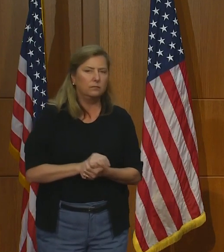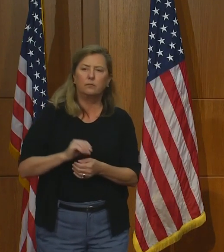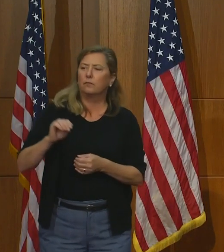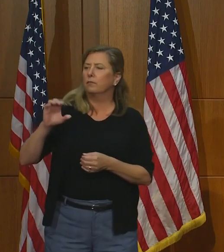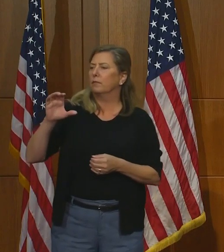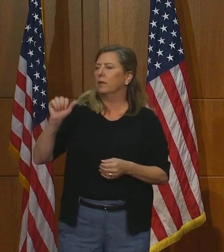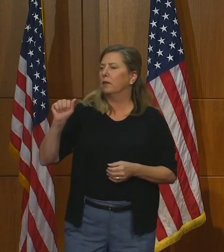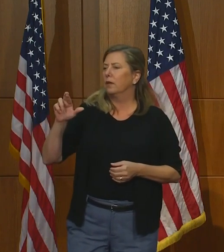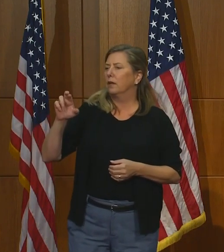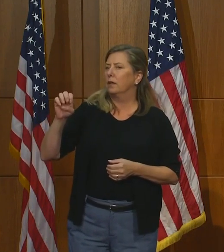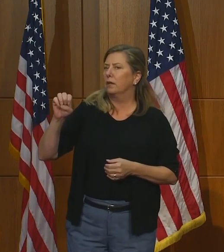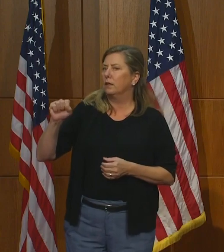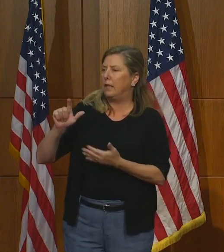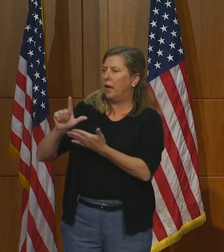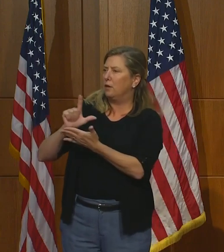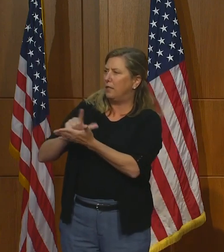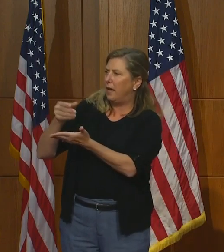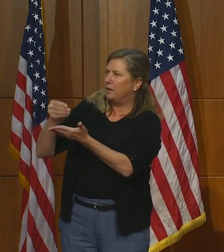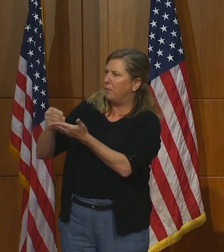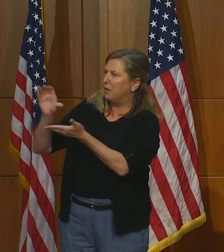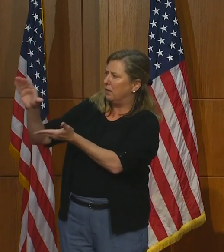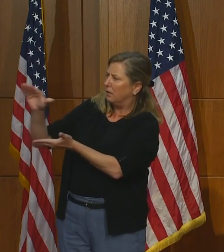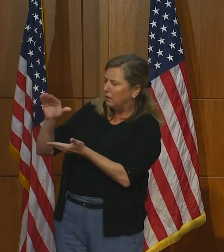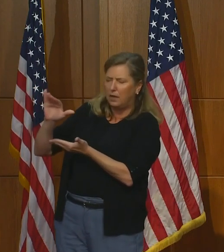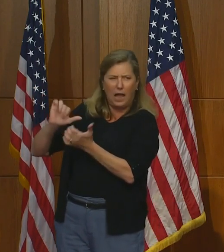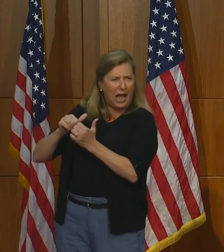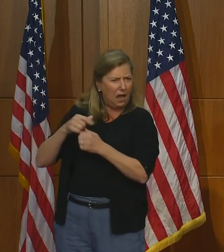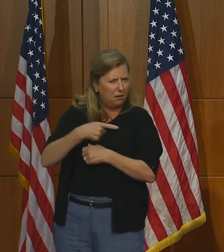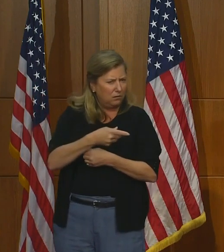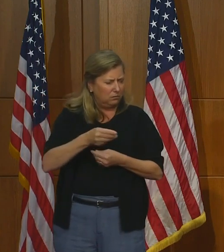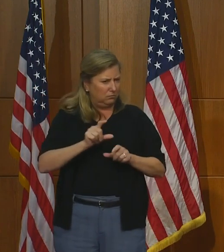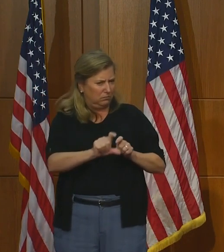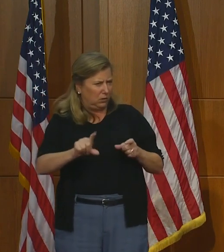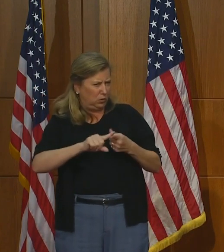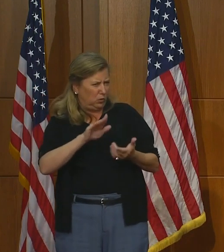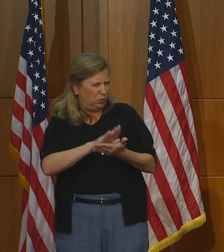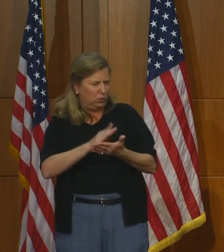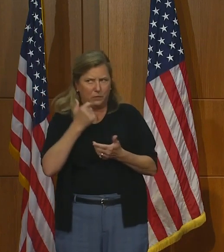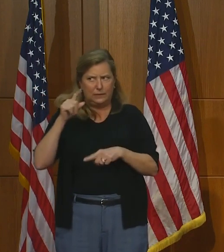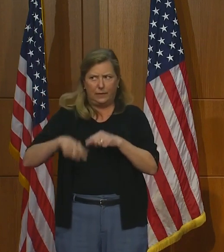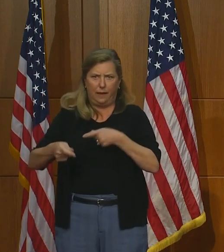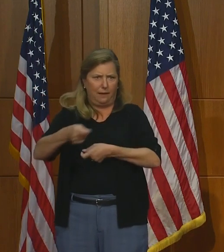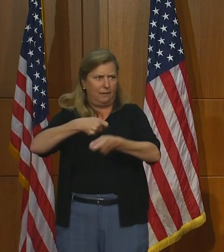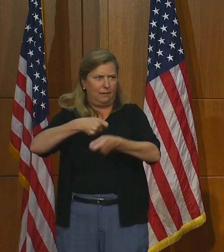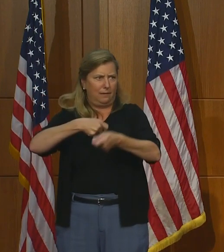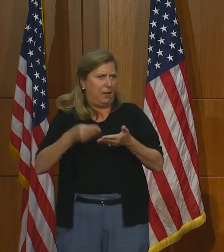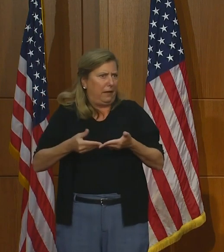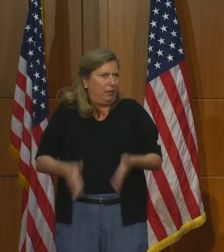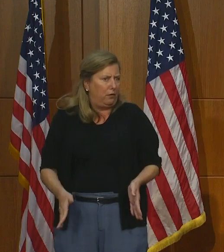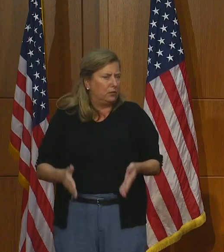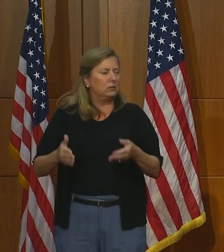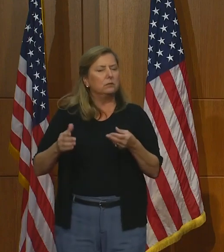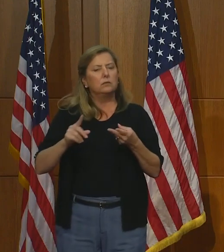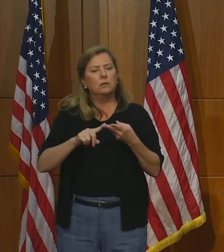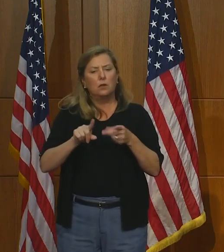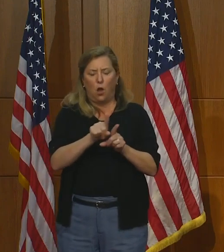YOU COULD PROVIDE ADDITIONAL DETAILS ON HOW CARE FACT FINDING MIGHT BE DISTRIBUTED TO SCHOOLS GIVEN THAT IT CAN'T